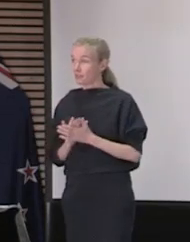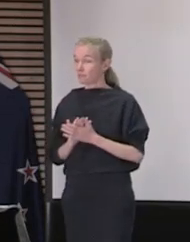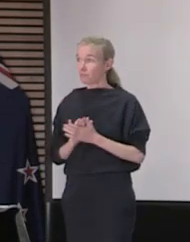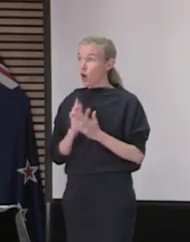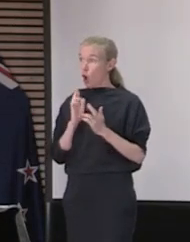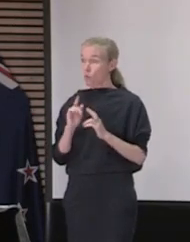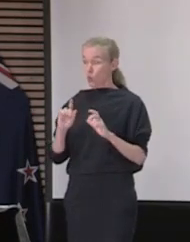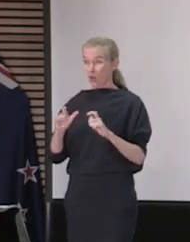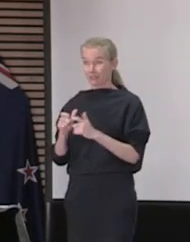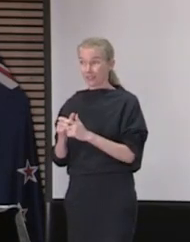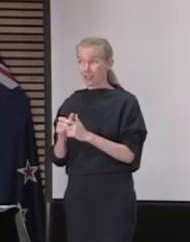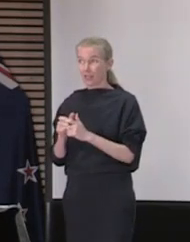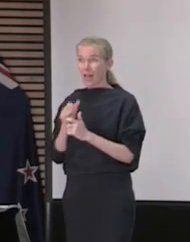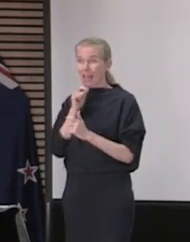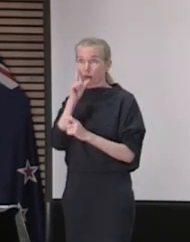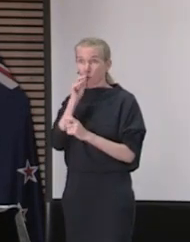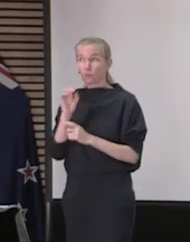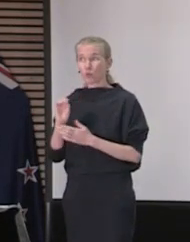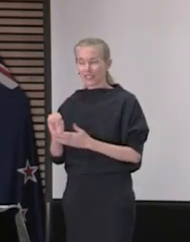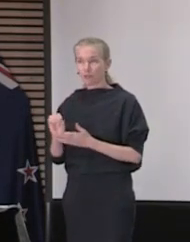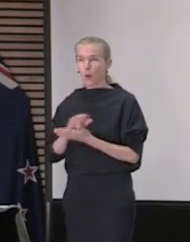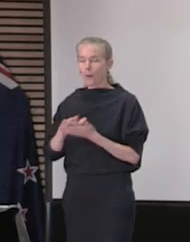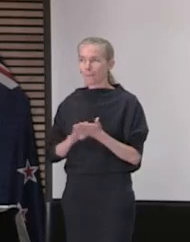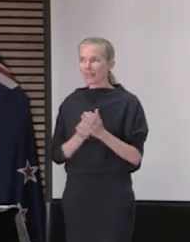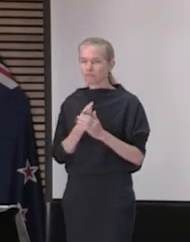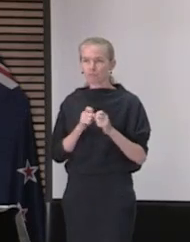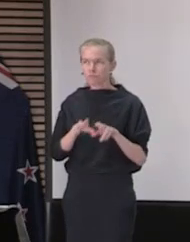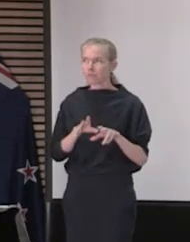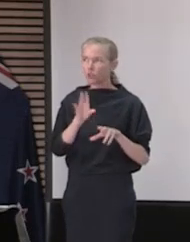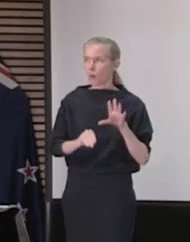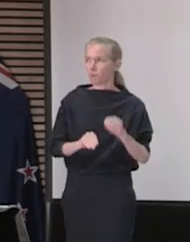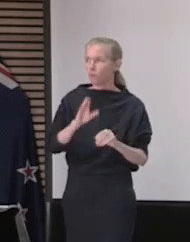be able to stamp out anycases and any outbreaks thatdo, perhaps, pop up.